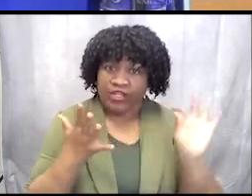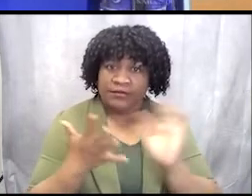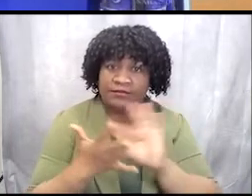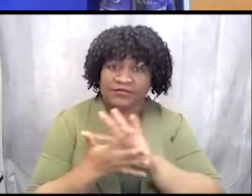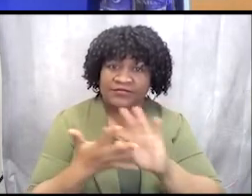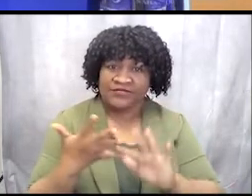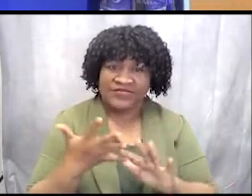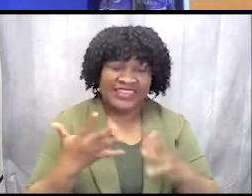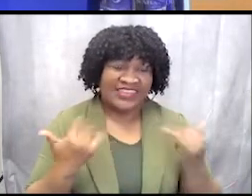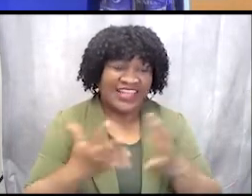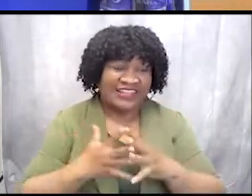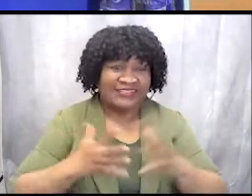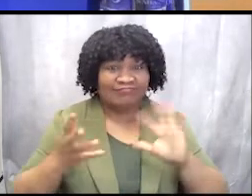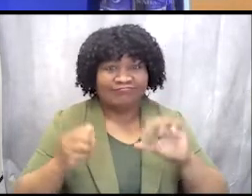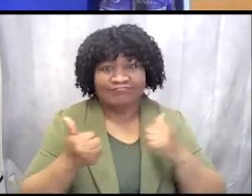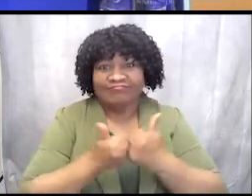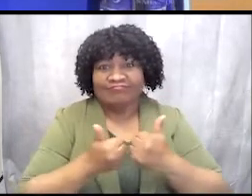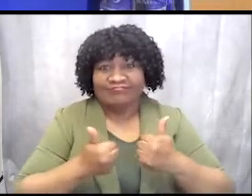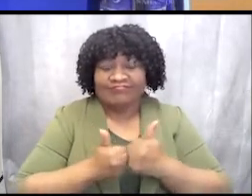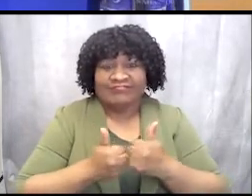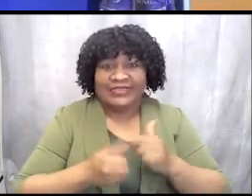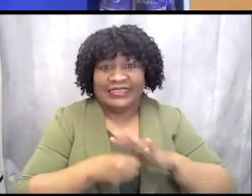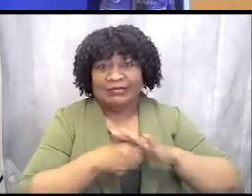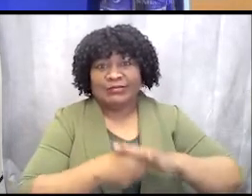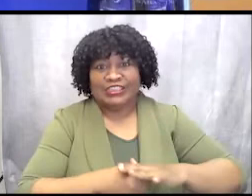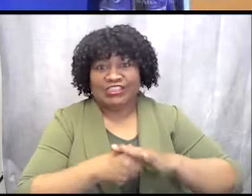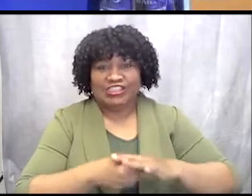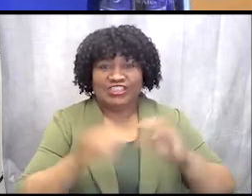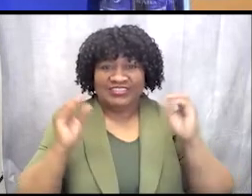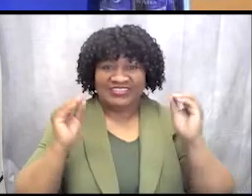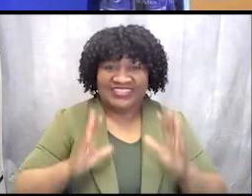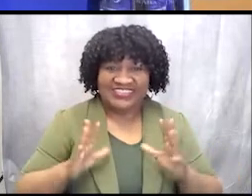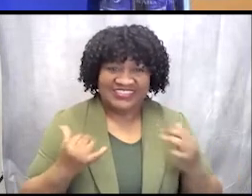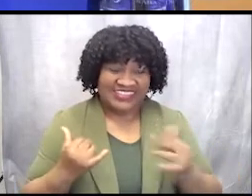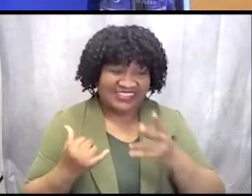And so given the tremendous challenges and pressure educators are facing with the continued spread